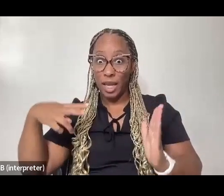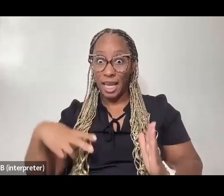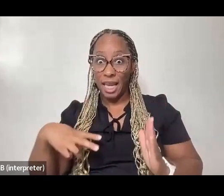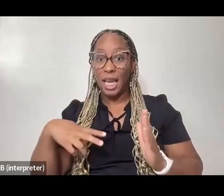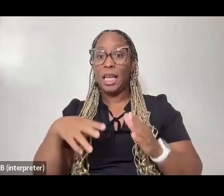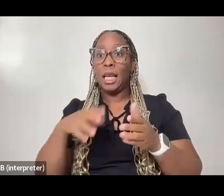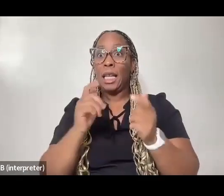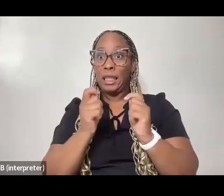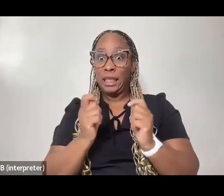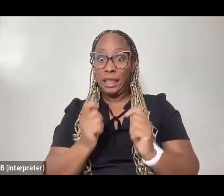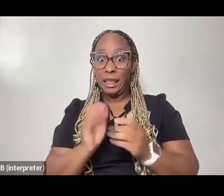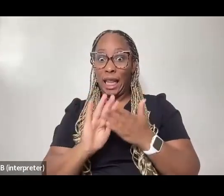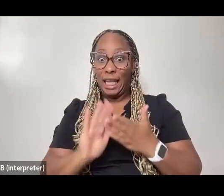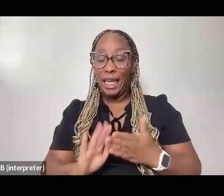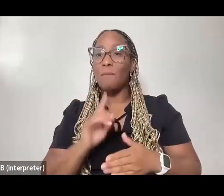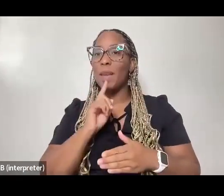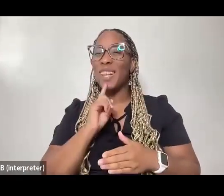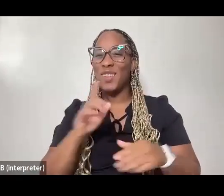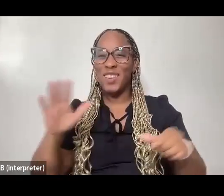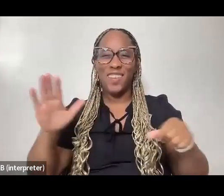and make sure that they are fully accurate.